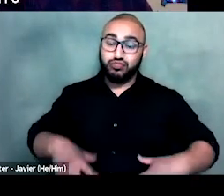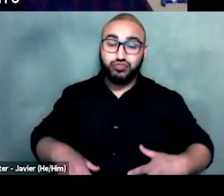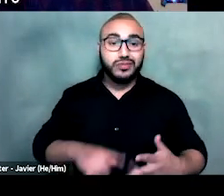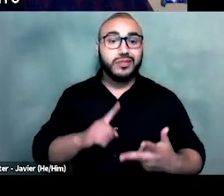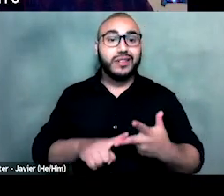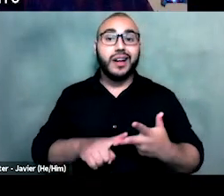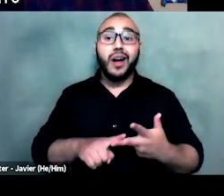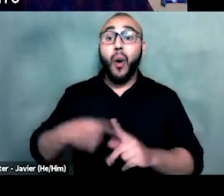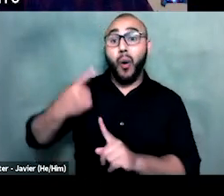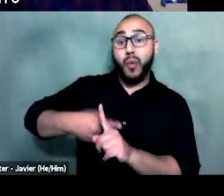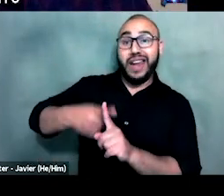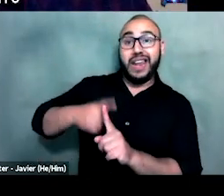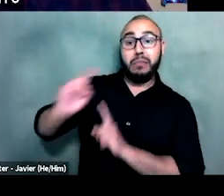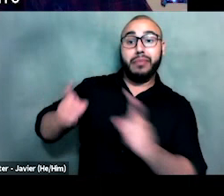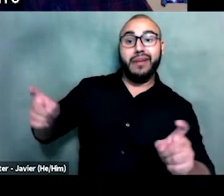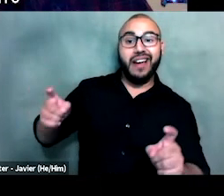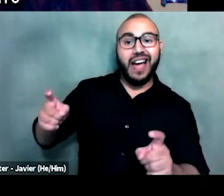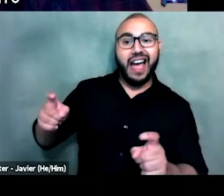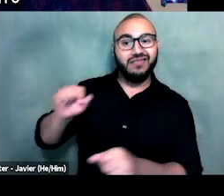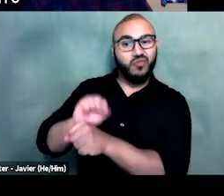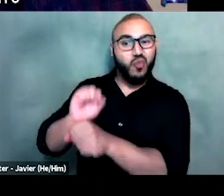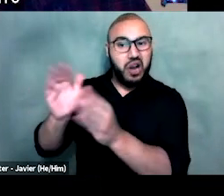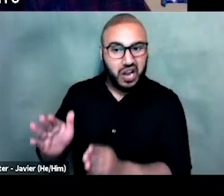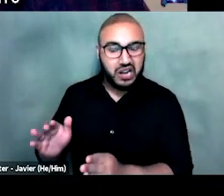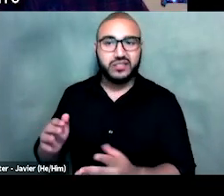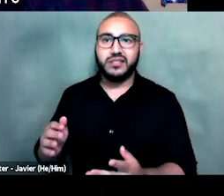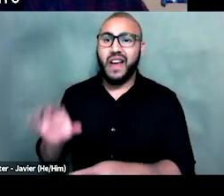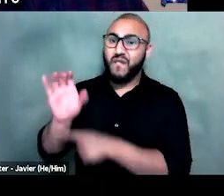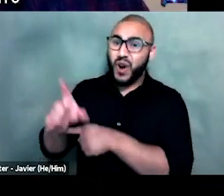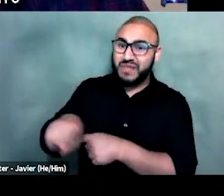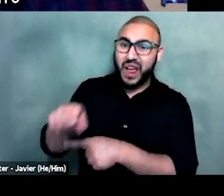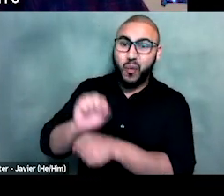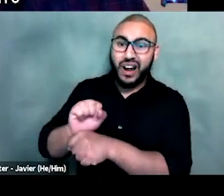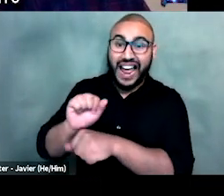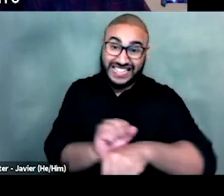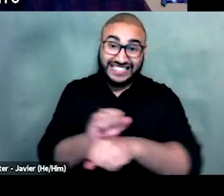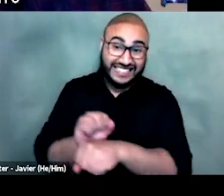domestic laborers, forcing them to work basically, as a slave labor type of